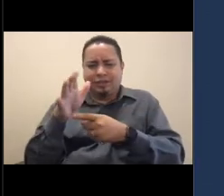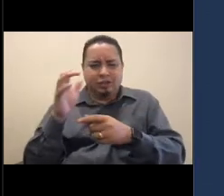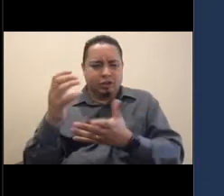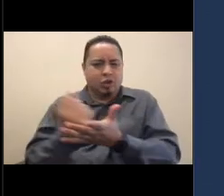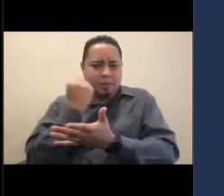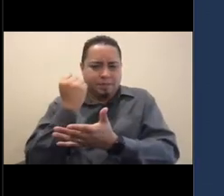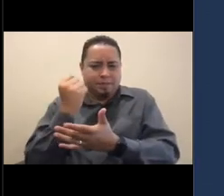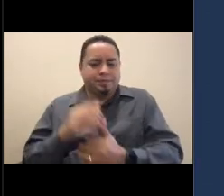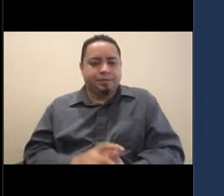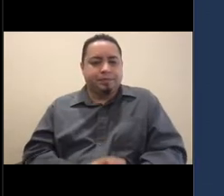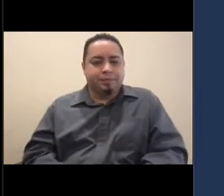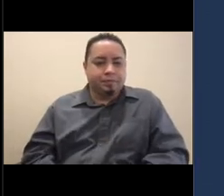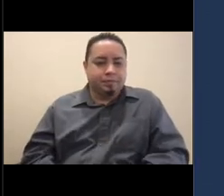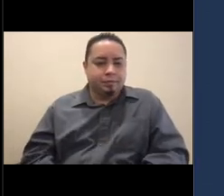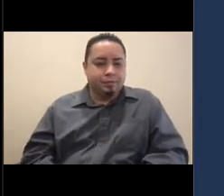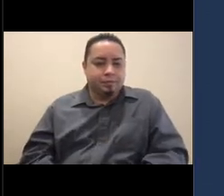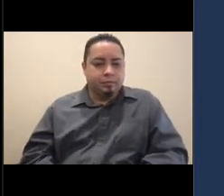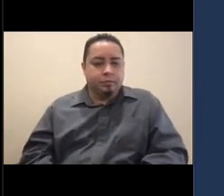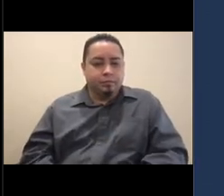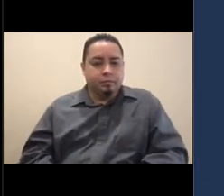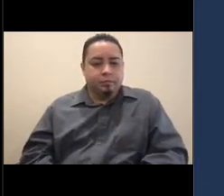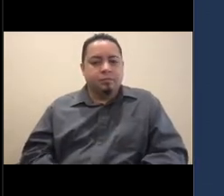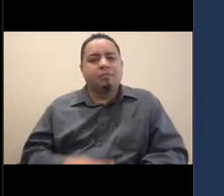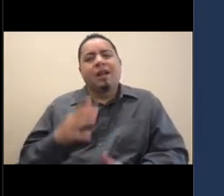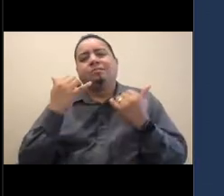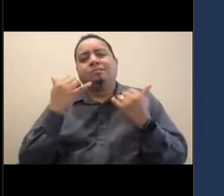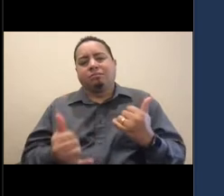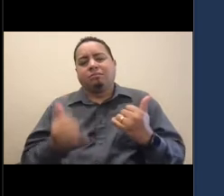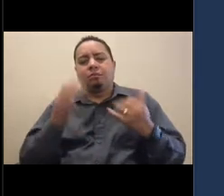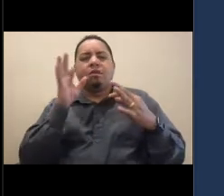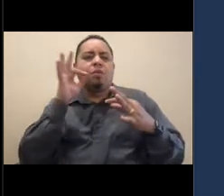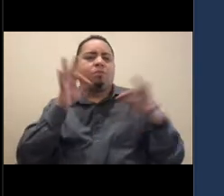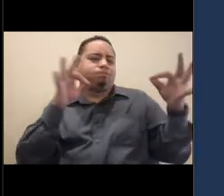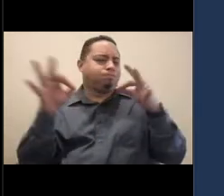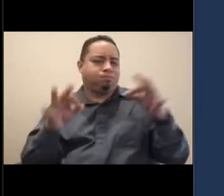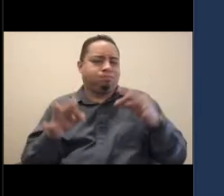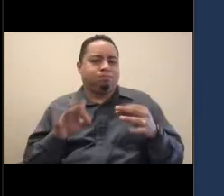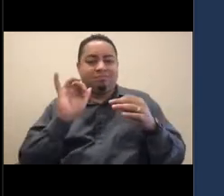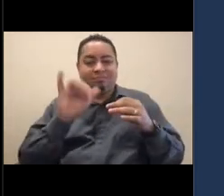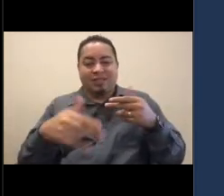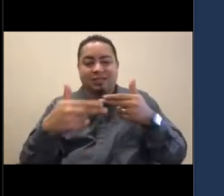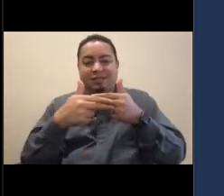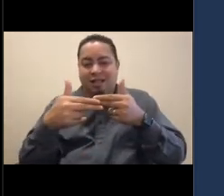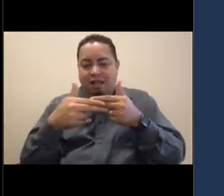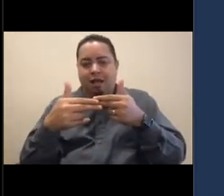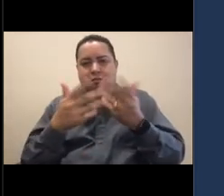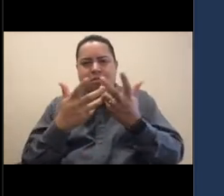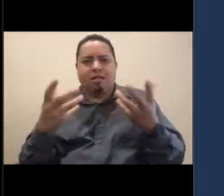So there's a lot on this slide, so I'm going to walk through it step by step. So before the 1900s,